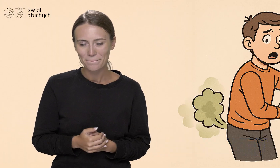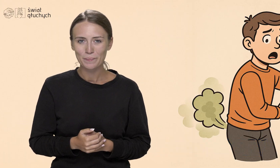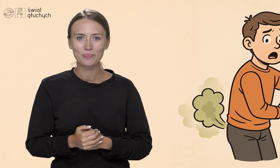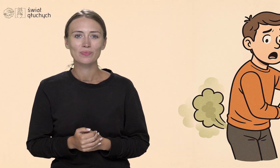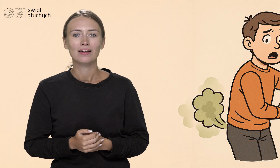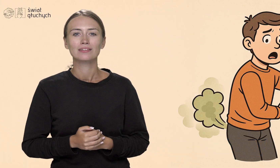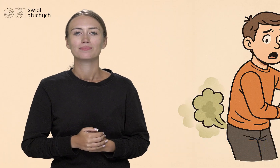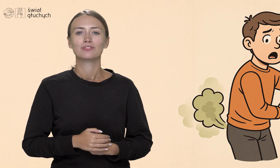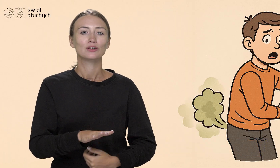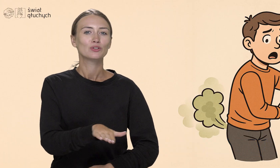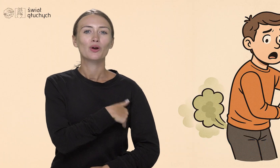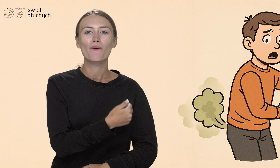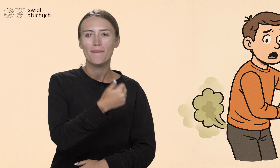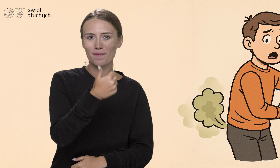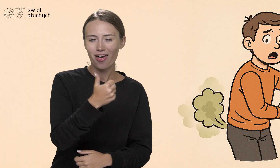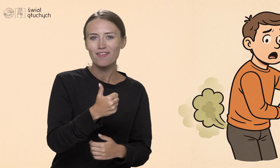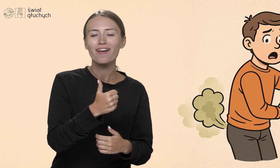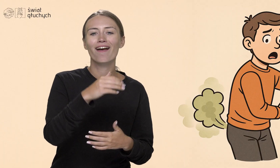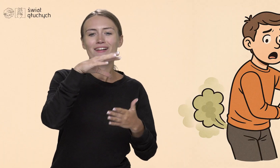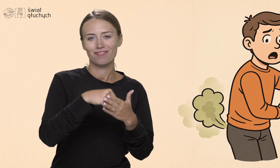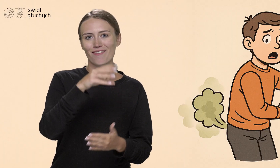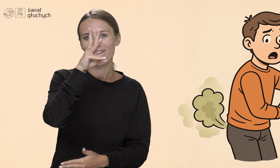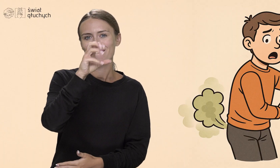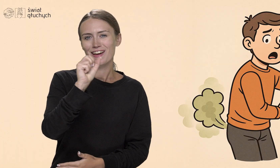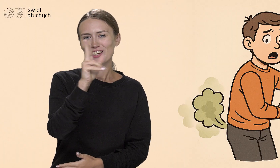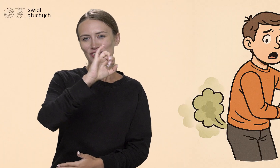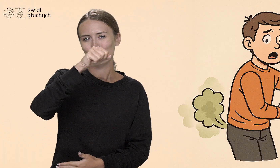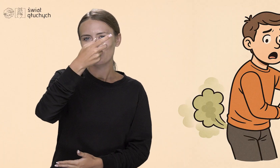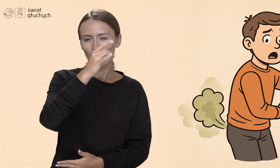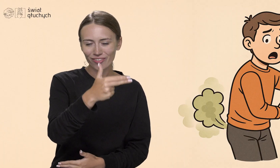In one of the first-grade classes in Washington,